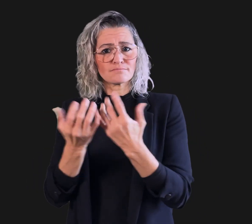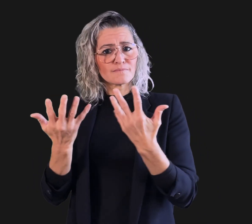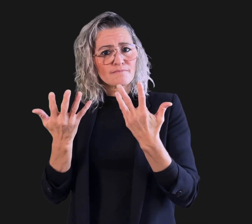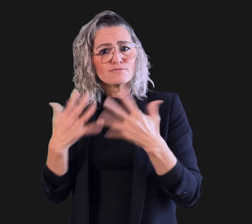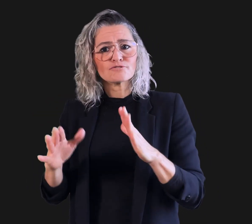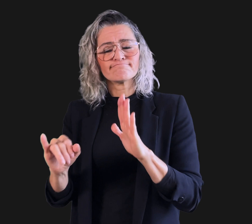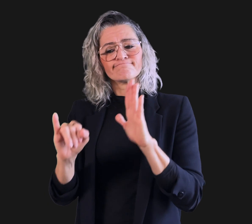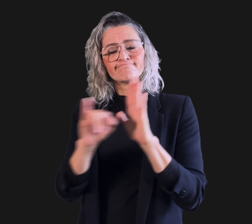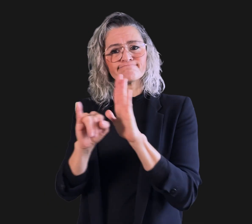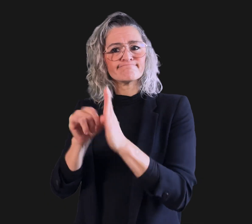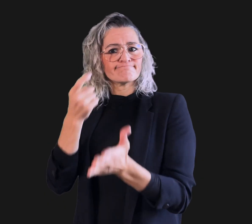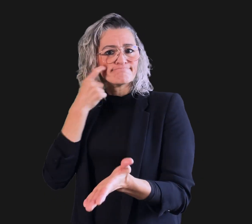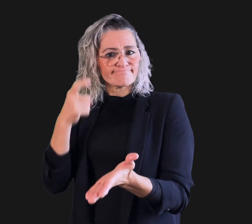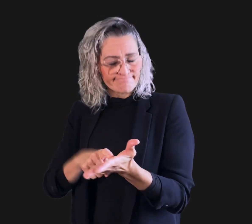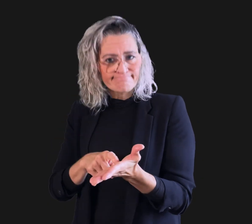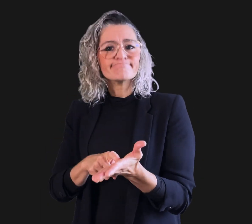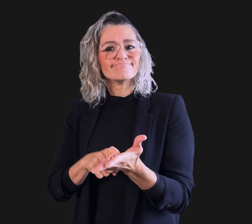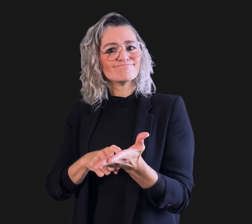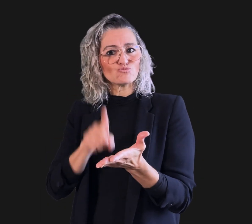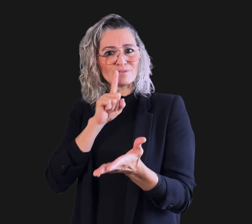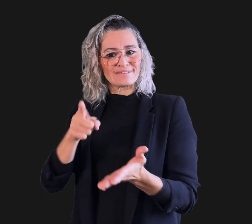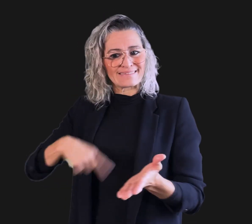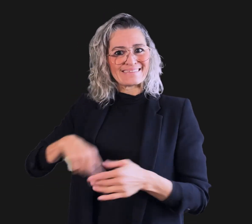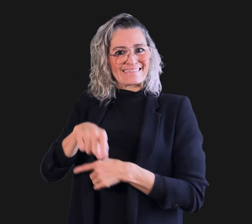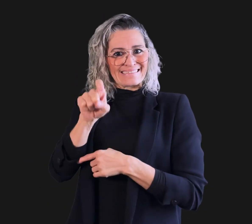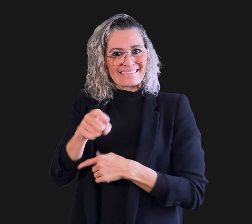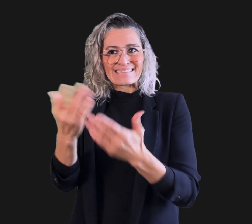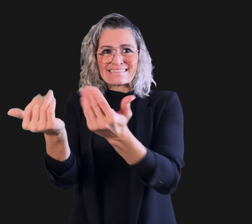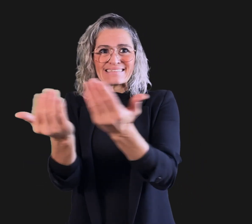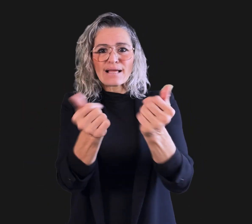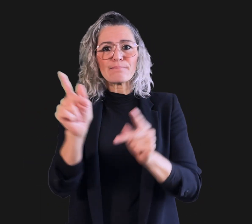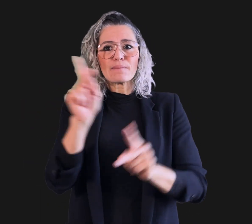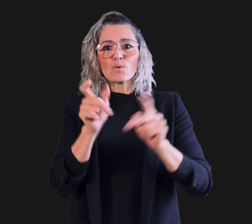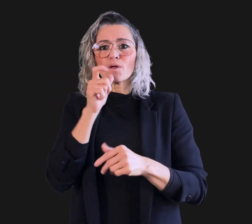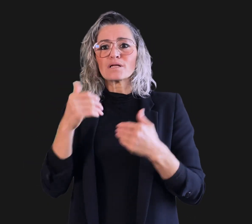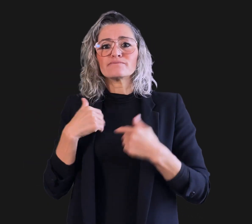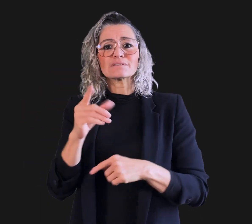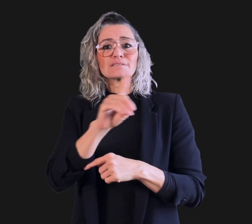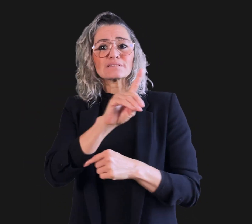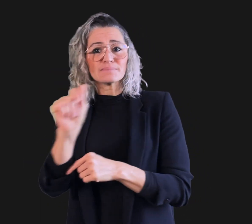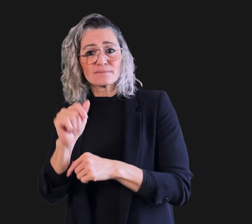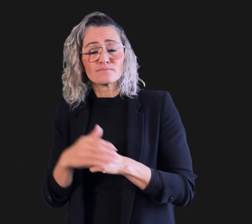as an organizational need in a recently advertised process.